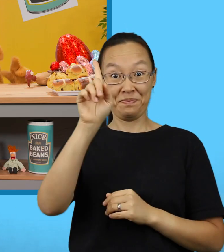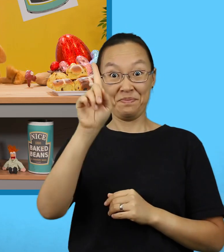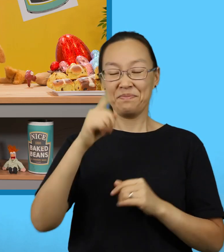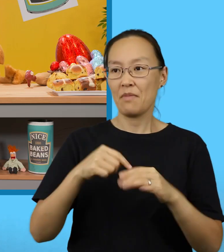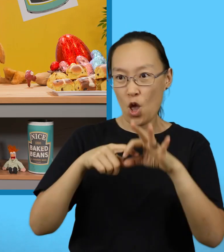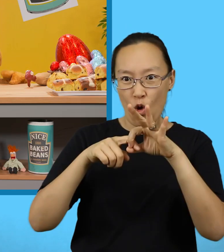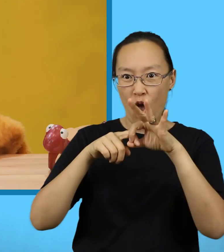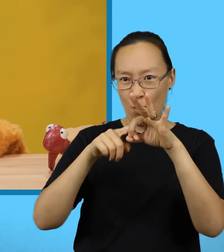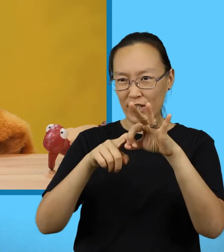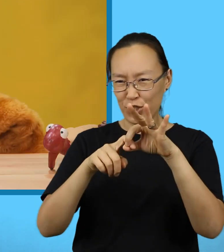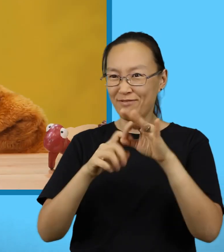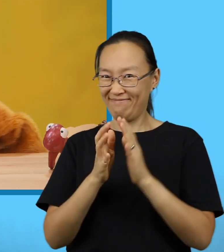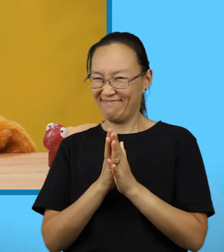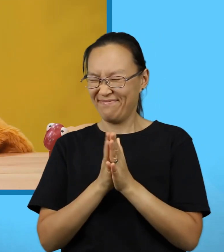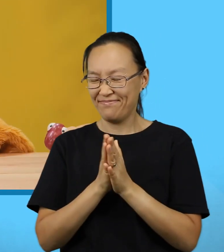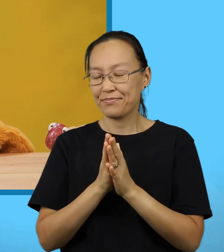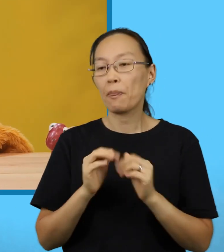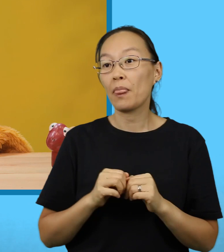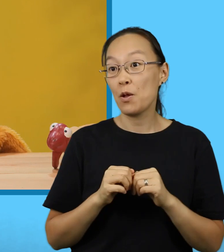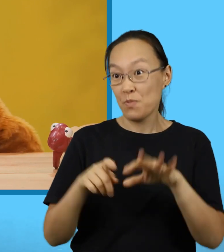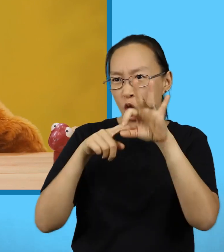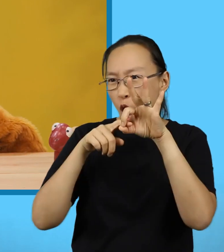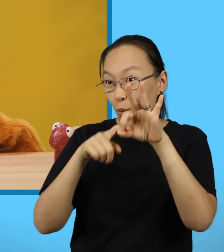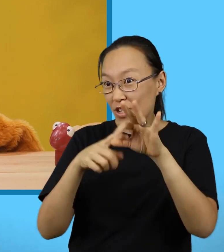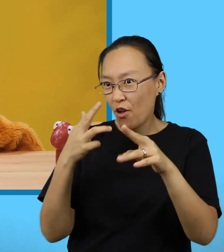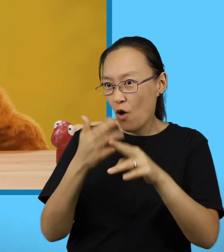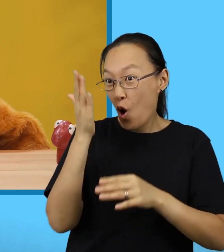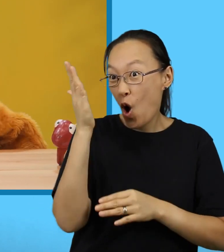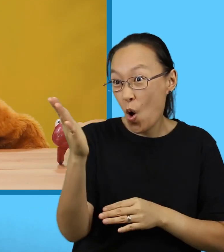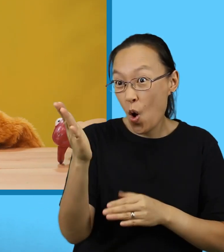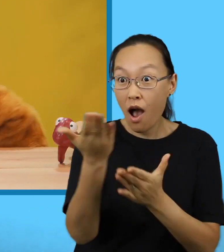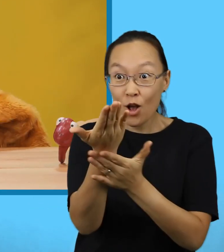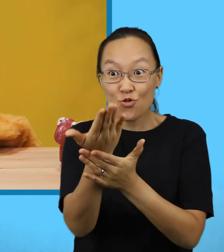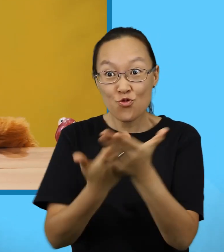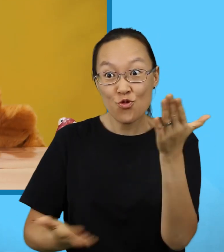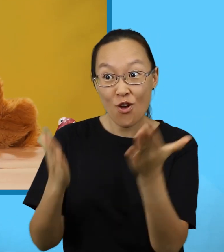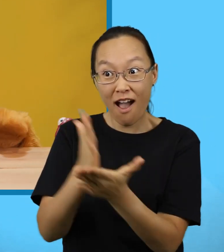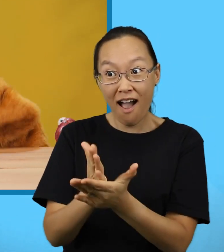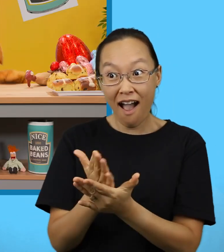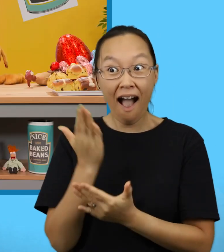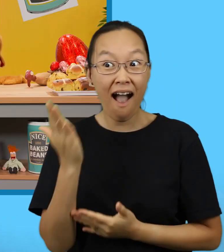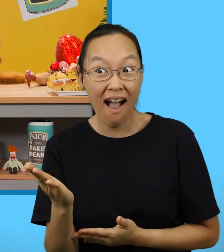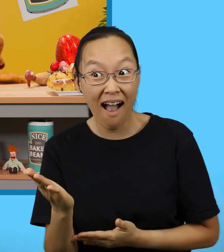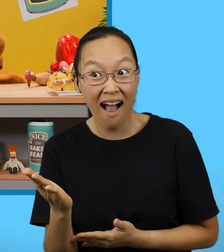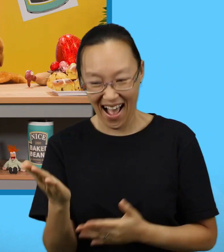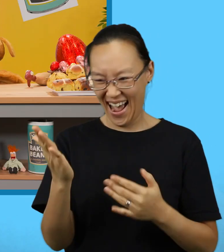But I've got a question for you. The question is, was it all true?